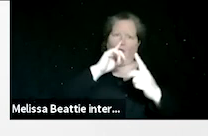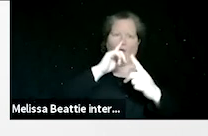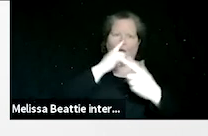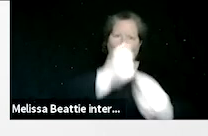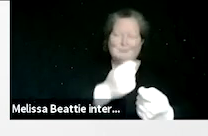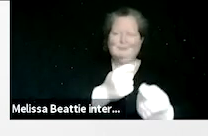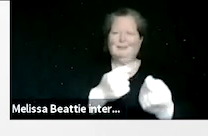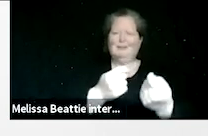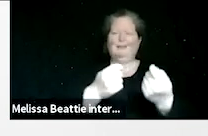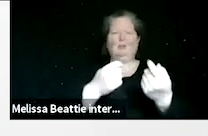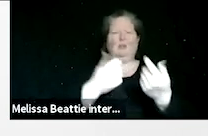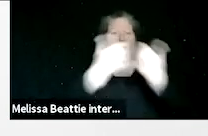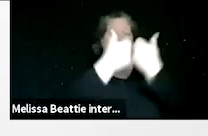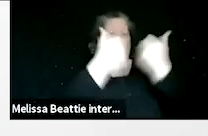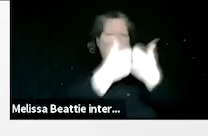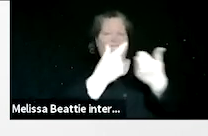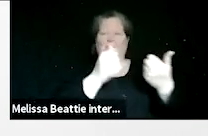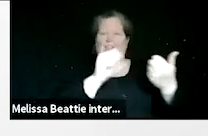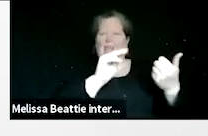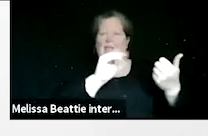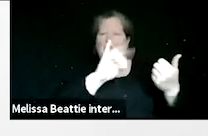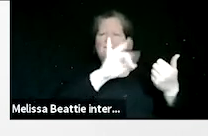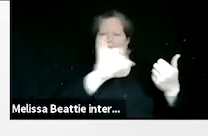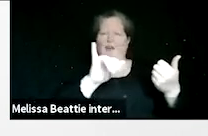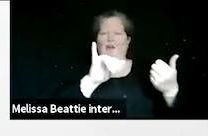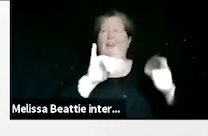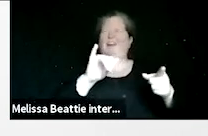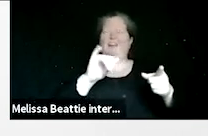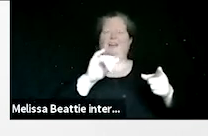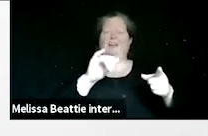happening versus just reading something saying, oh, yeah, I'm not going to do that. Rick Mislan: Right and so